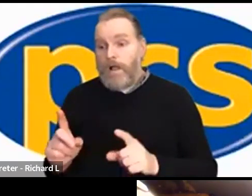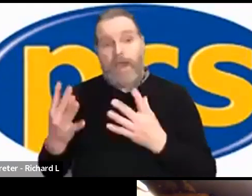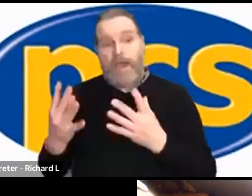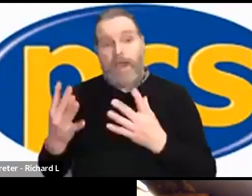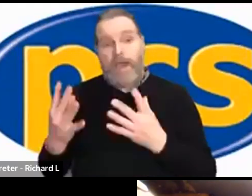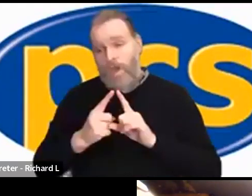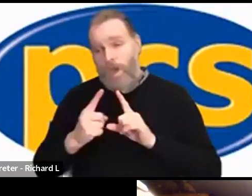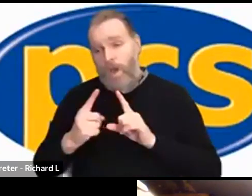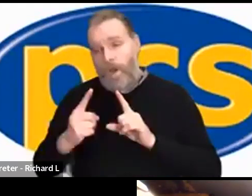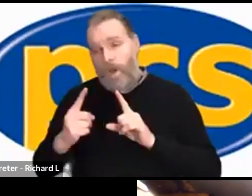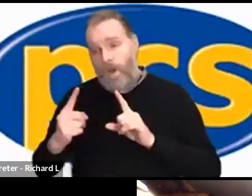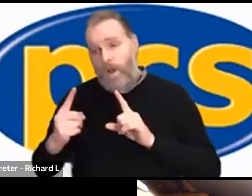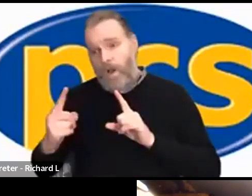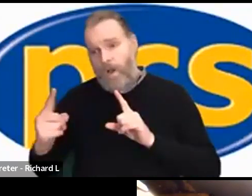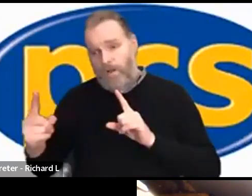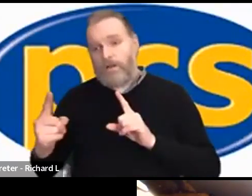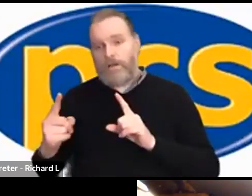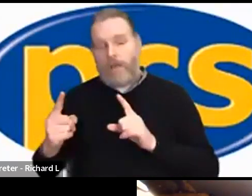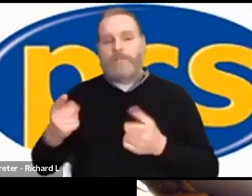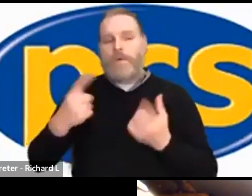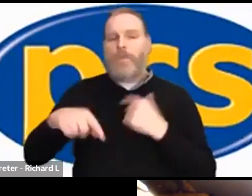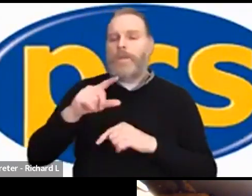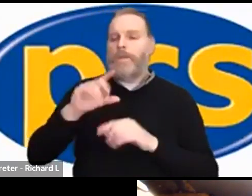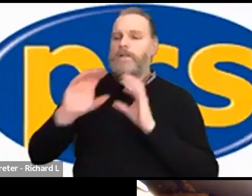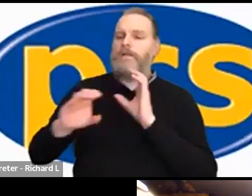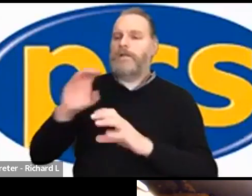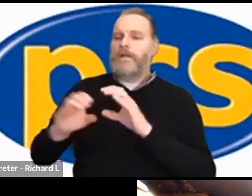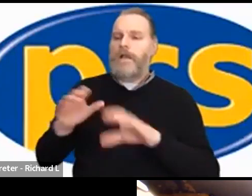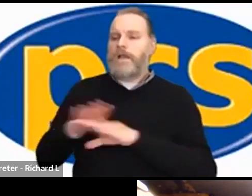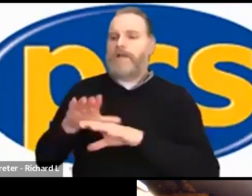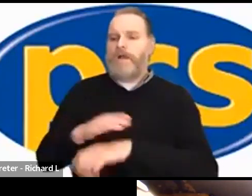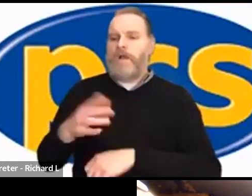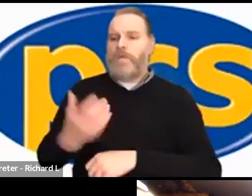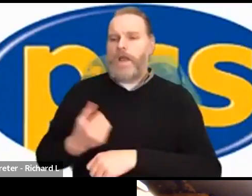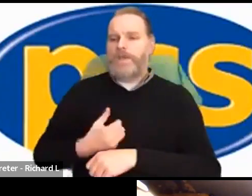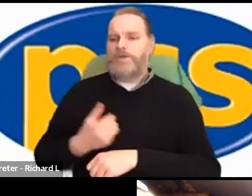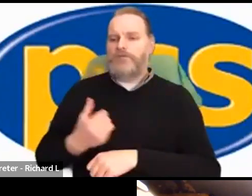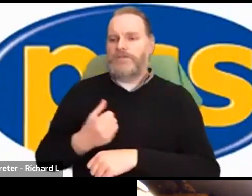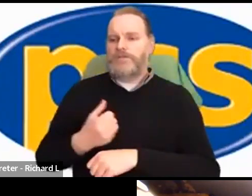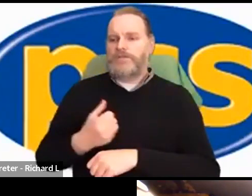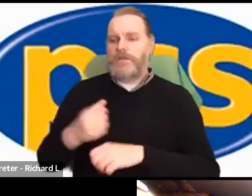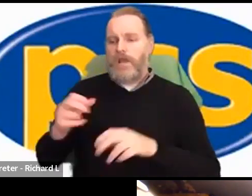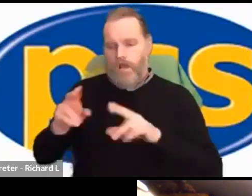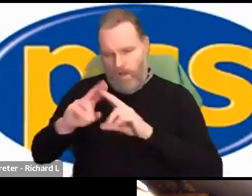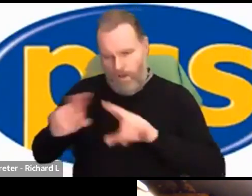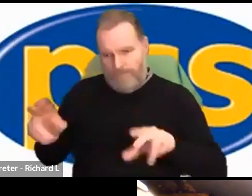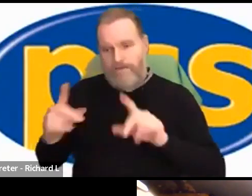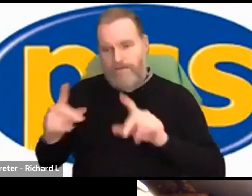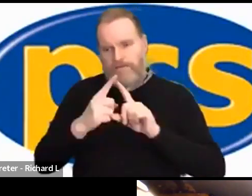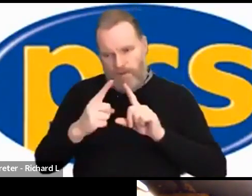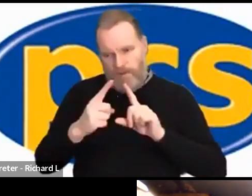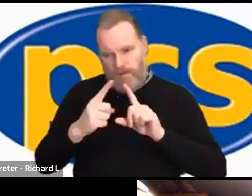out for out for long term periods of action out for long term periods of action. Financially supported. ported by the Union, because that builds more pressure